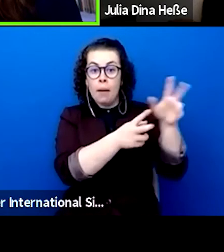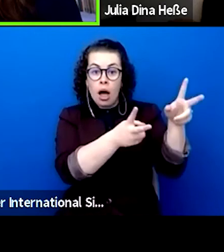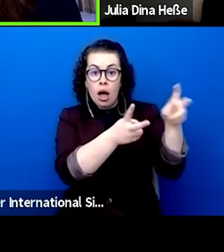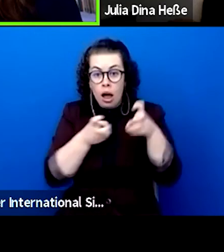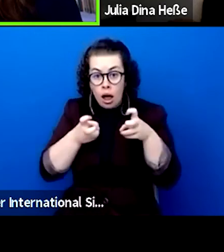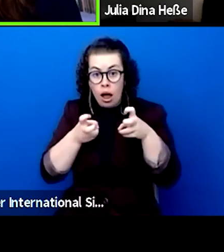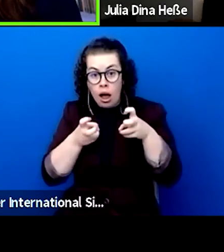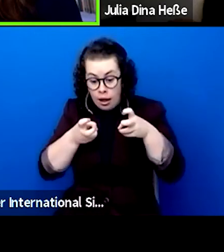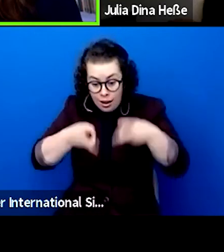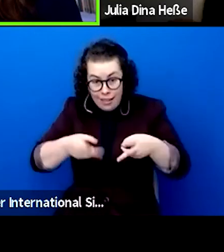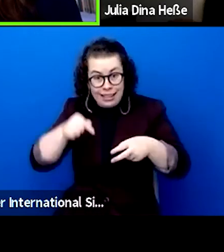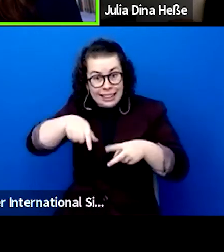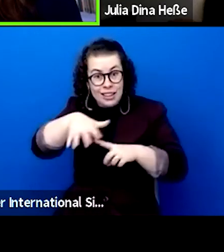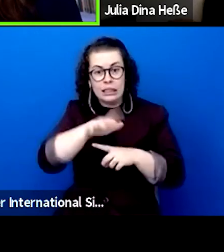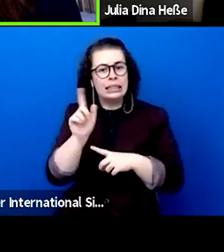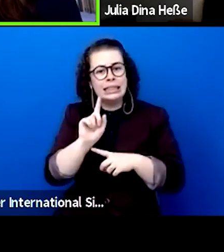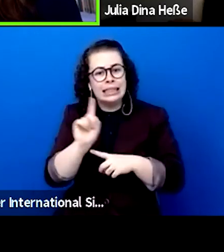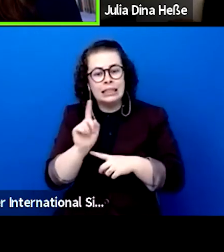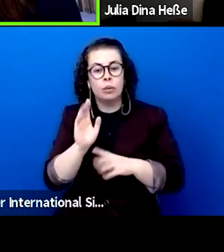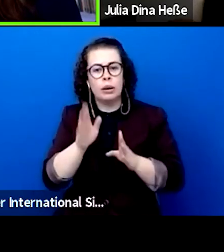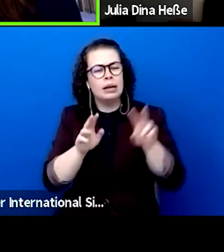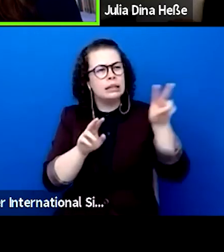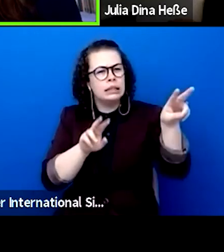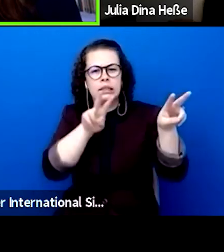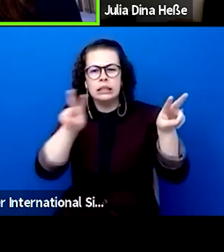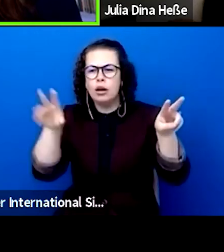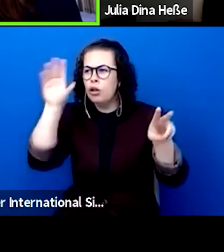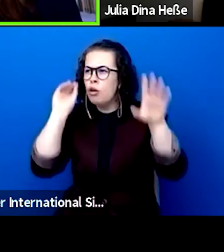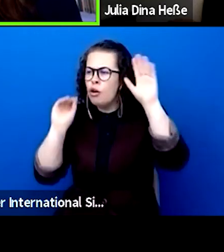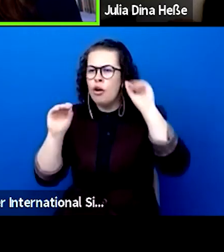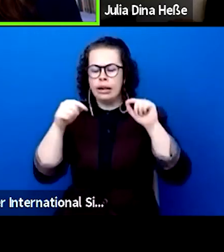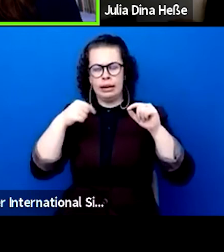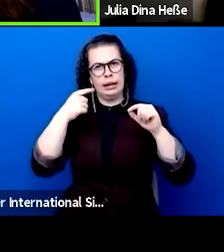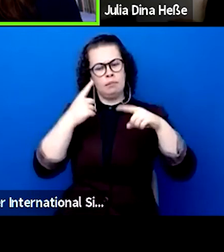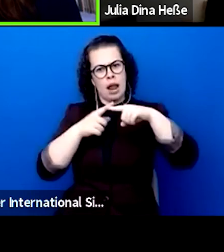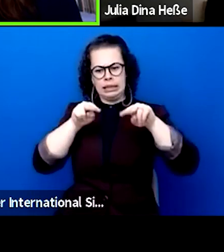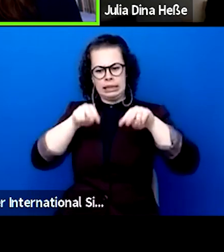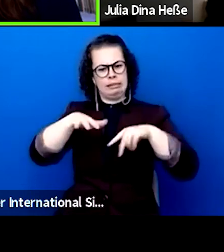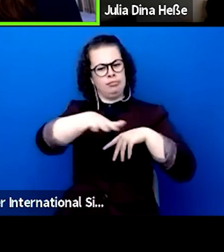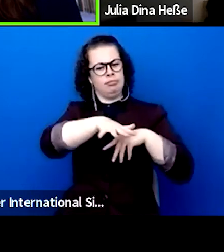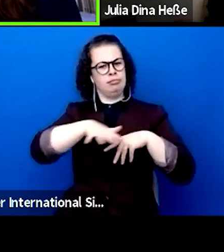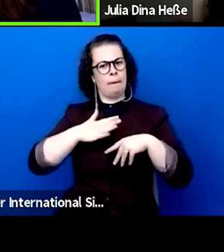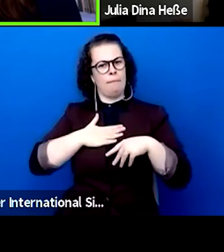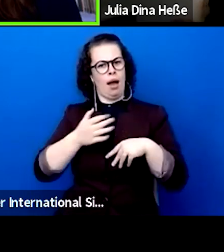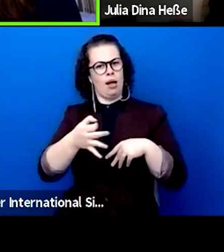in our own context but we can also develop a set of principles for how we want to work